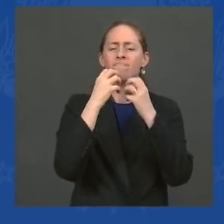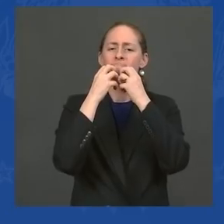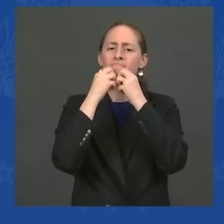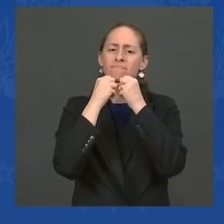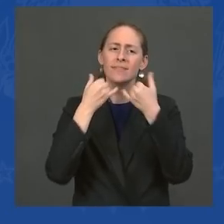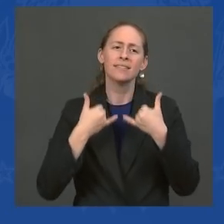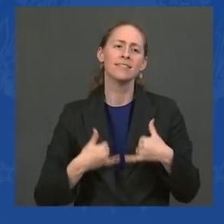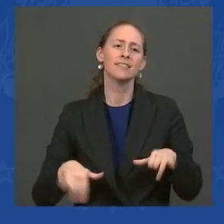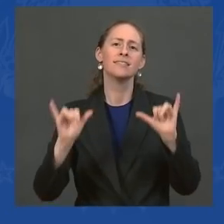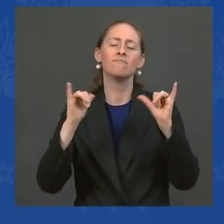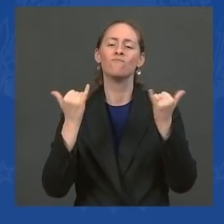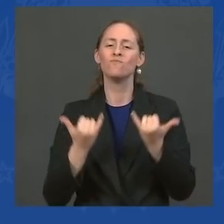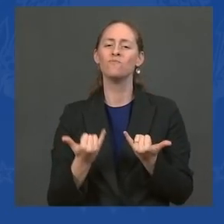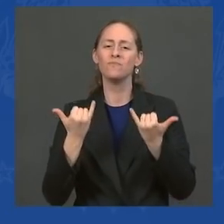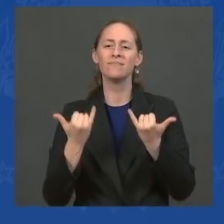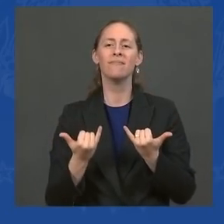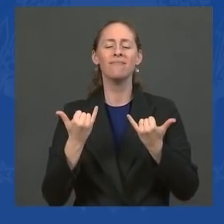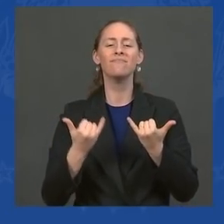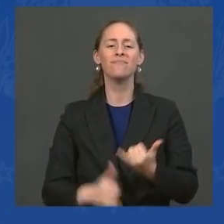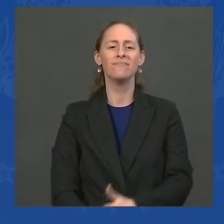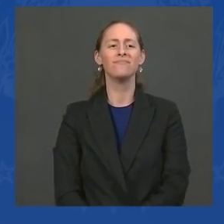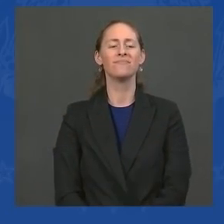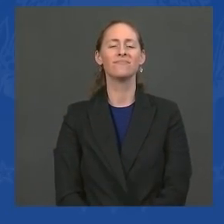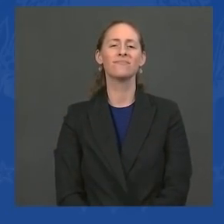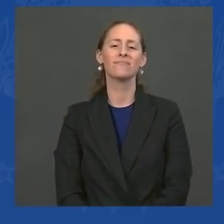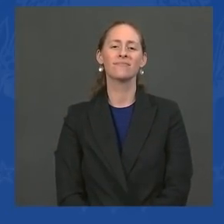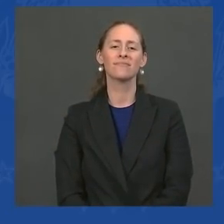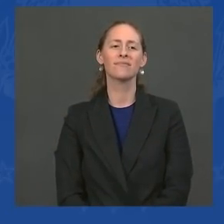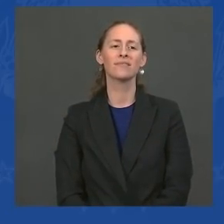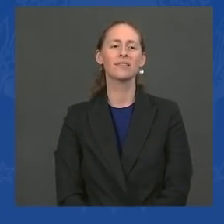Stories of existence, celebration, survival,